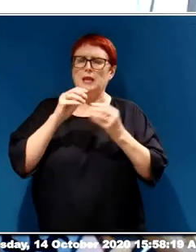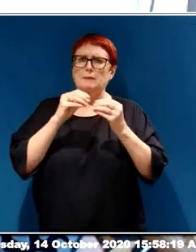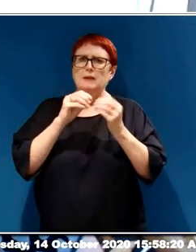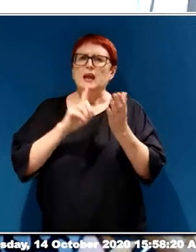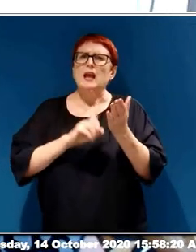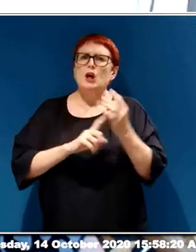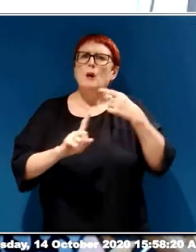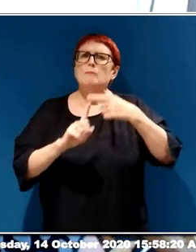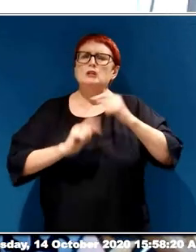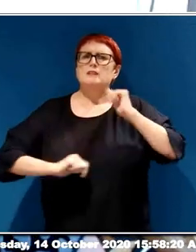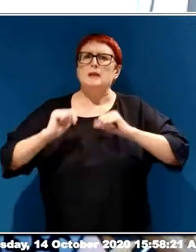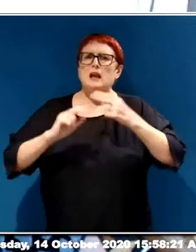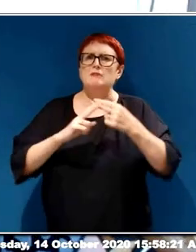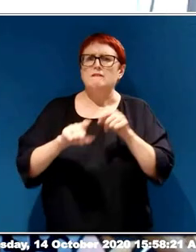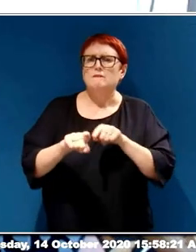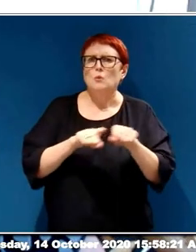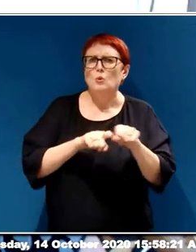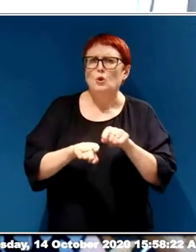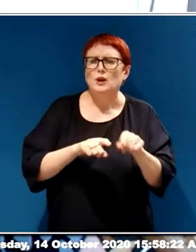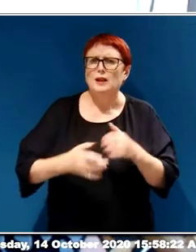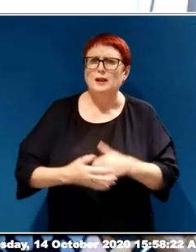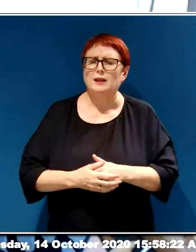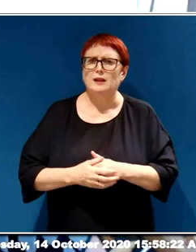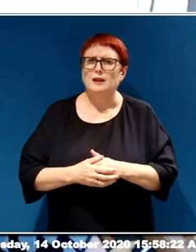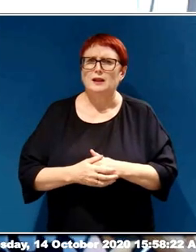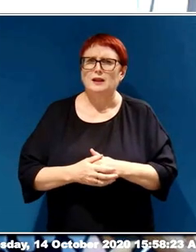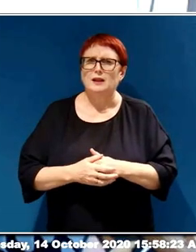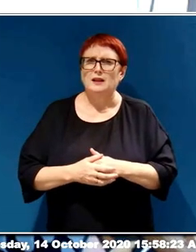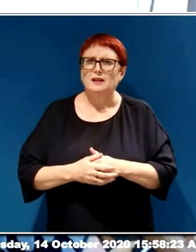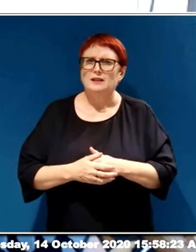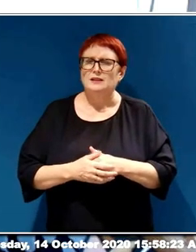to go back to the "manage and discipline" approach?